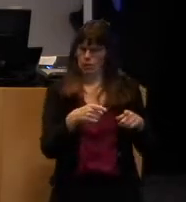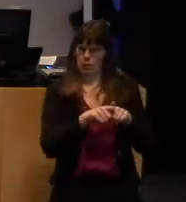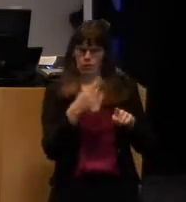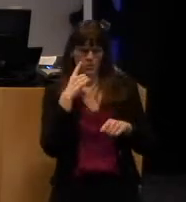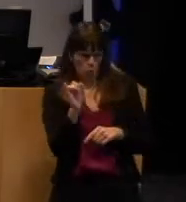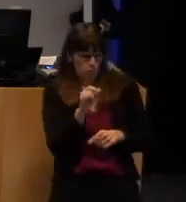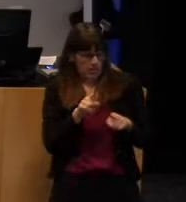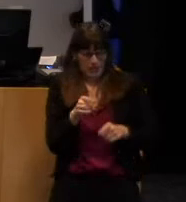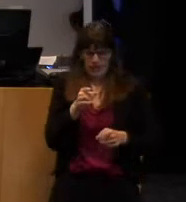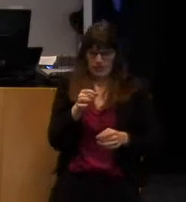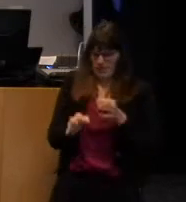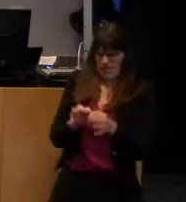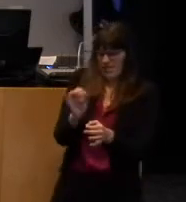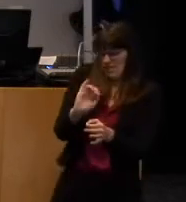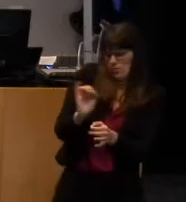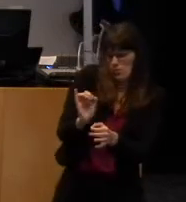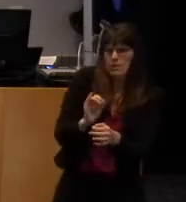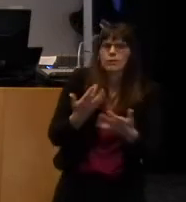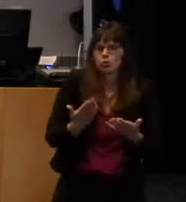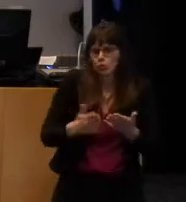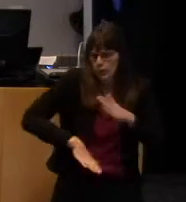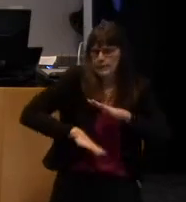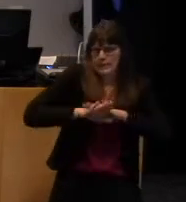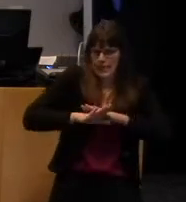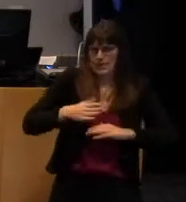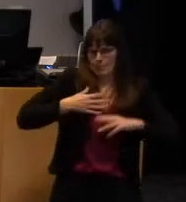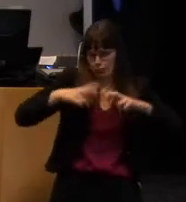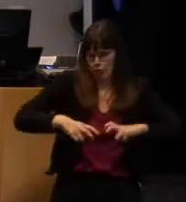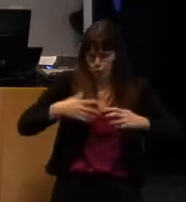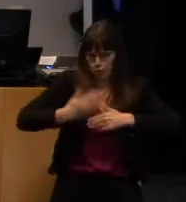So, this is kind of the setup, the beginning of the study, you can say.